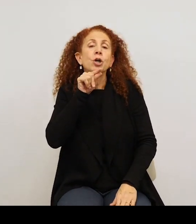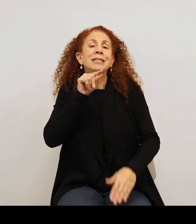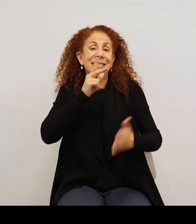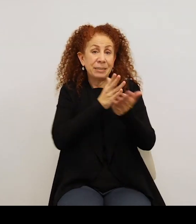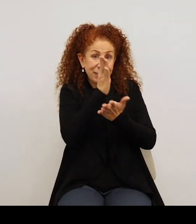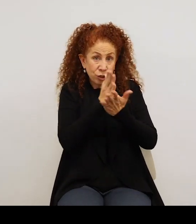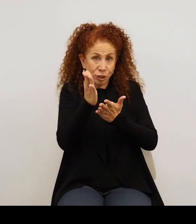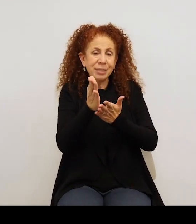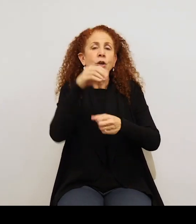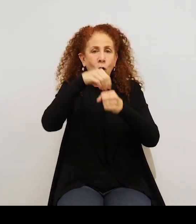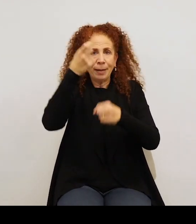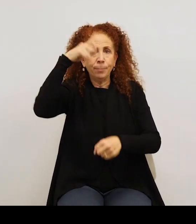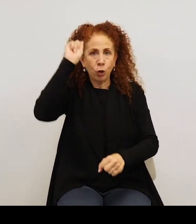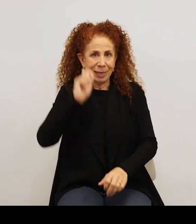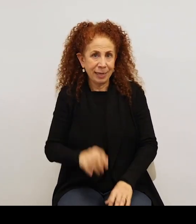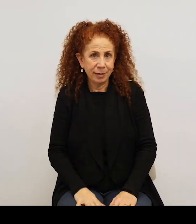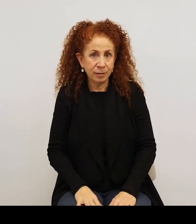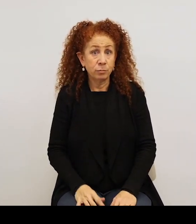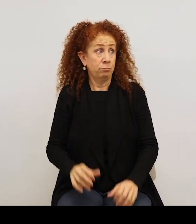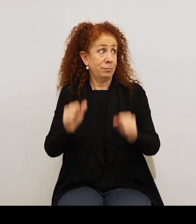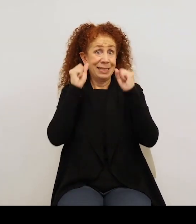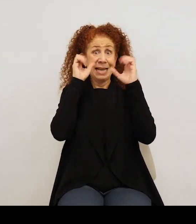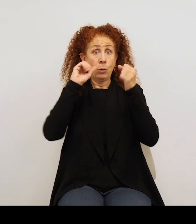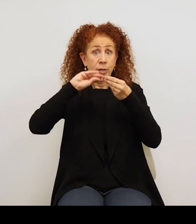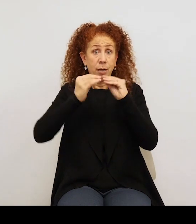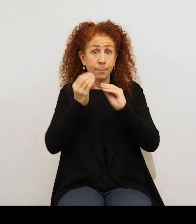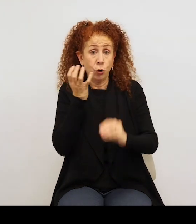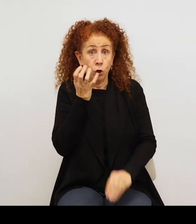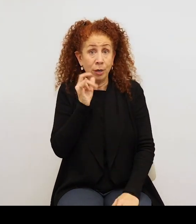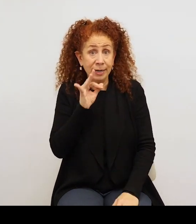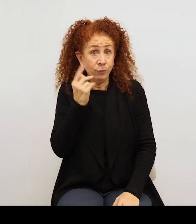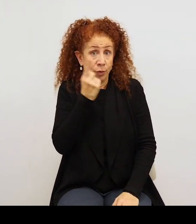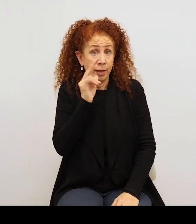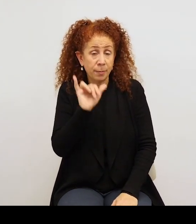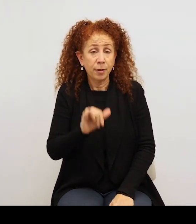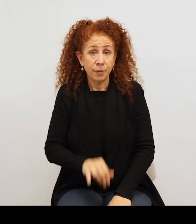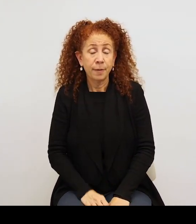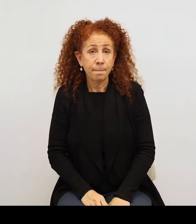can be found in Berlin, which is quite astounding if you think about it.